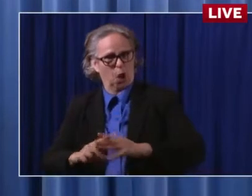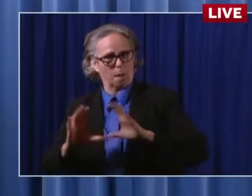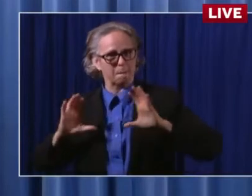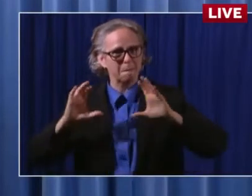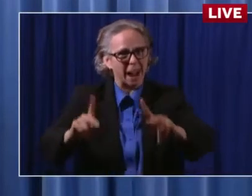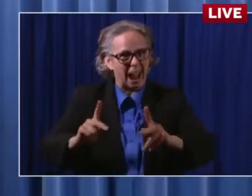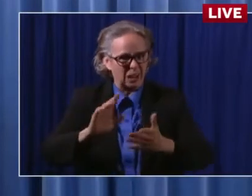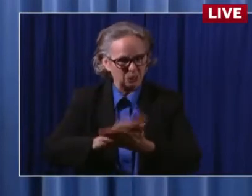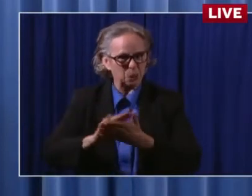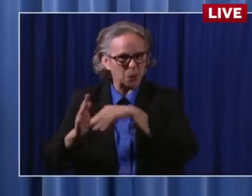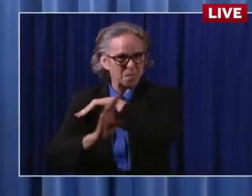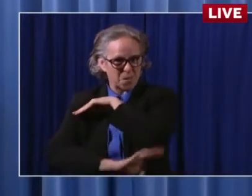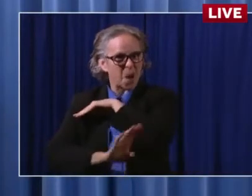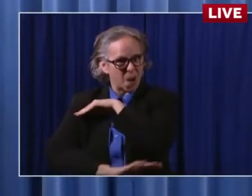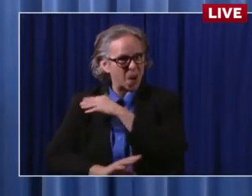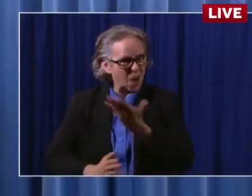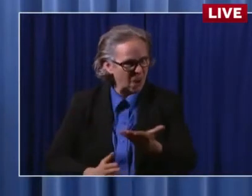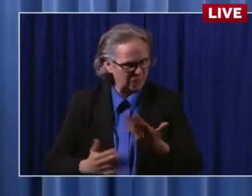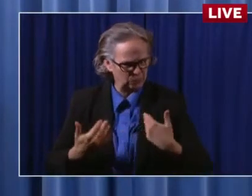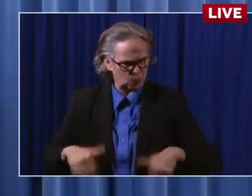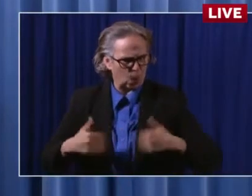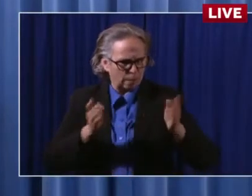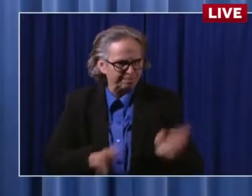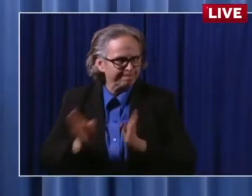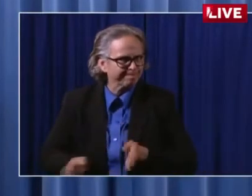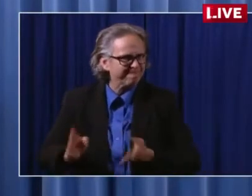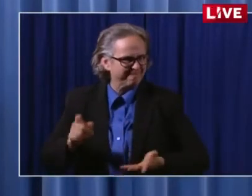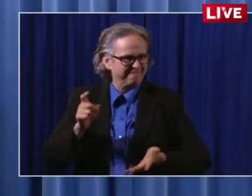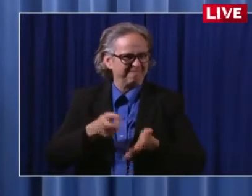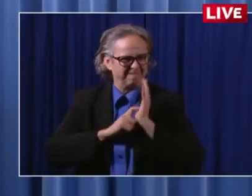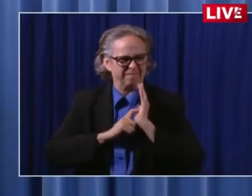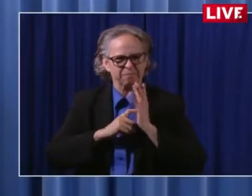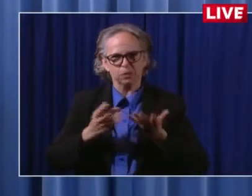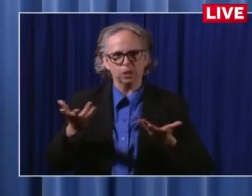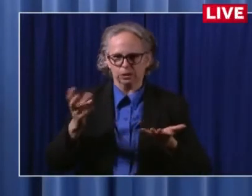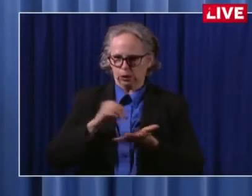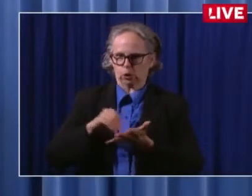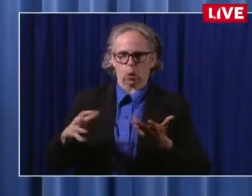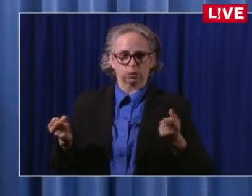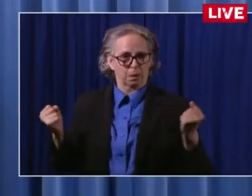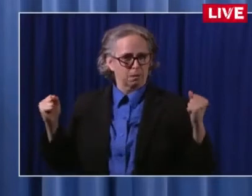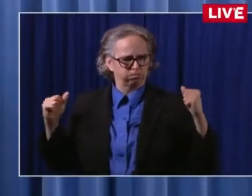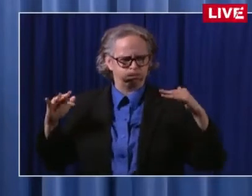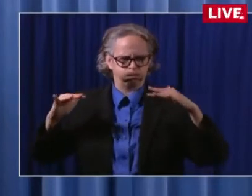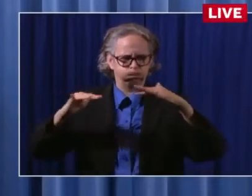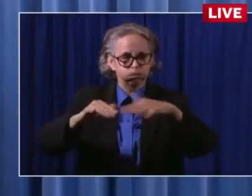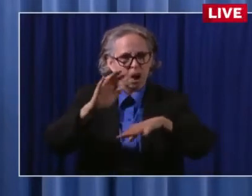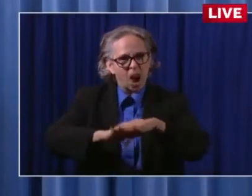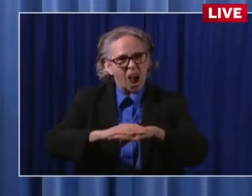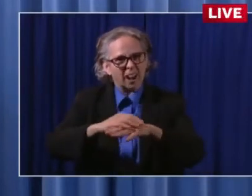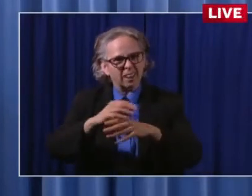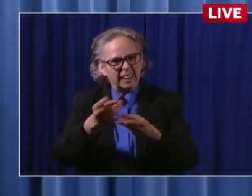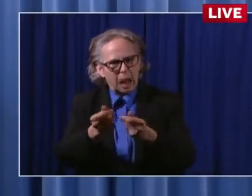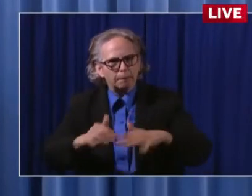THEY ALSO, OF COURSE, ARE PREPARING TO START UP SCHOOL AGAIN.